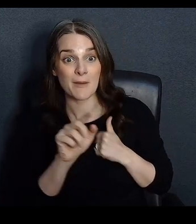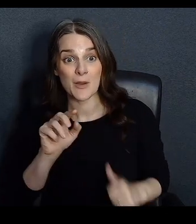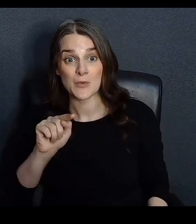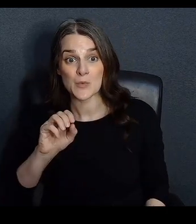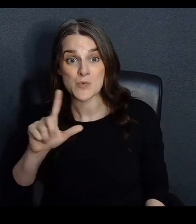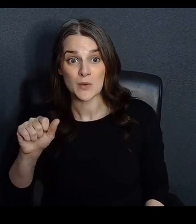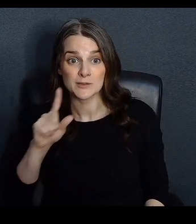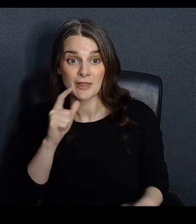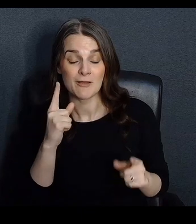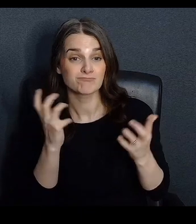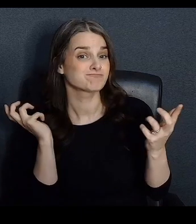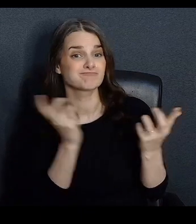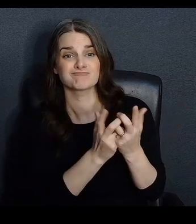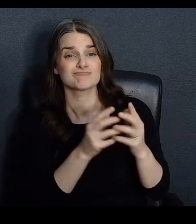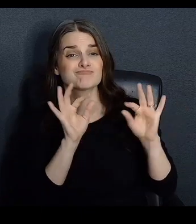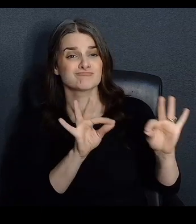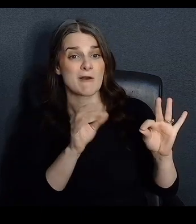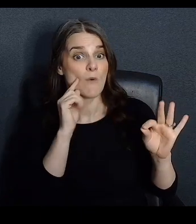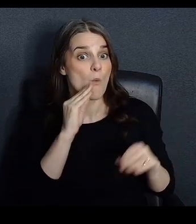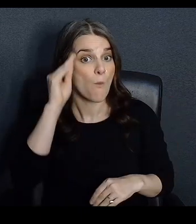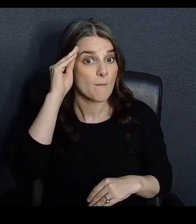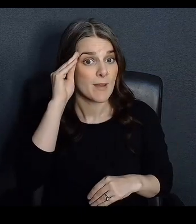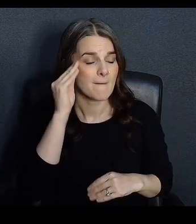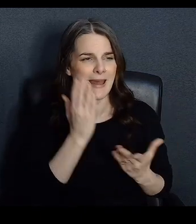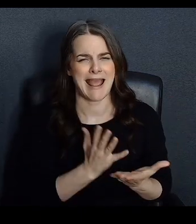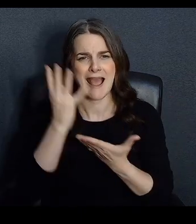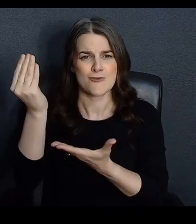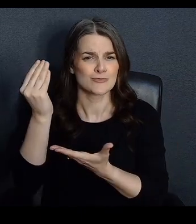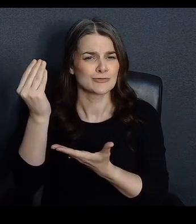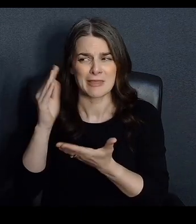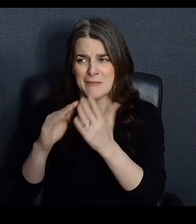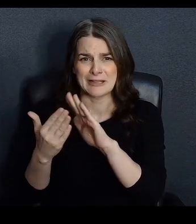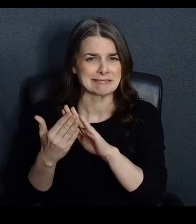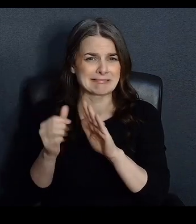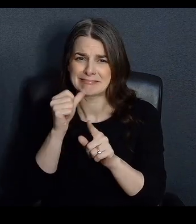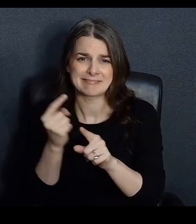but might not be able to go with you out into the community. Or maybe, they're not appropriate to be able to set up